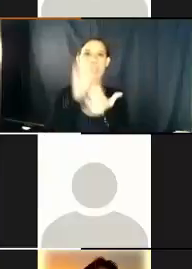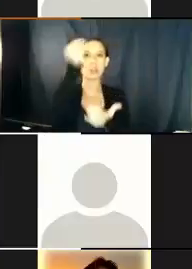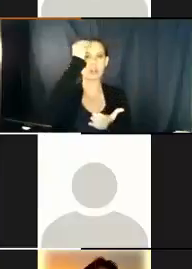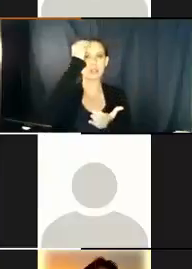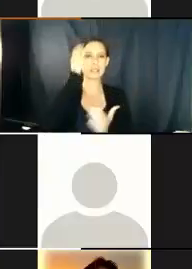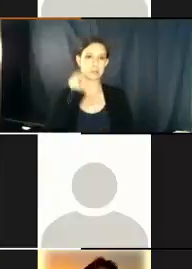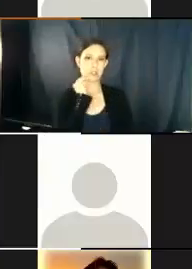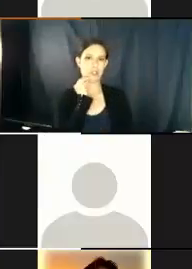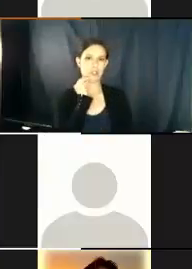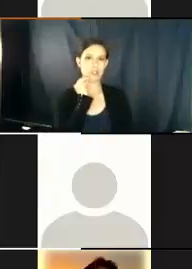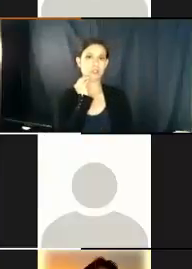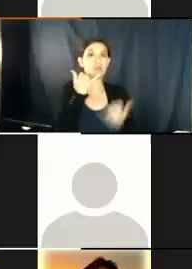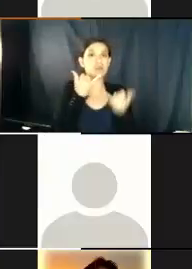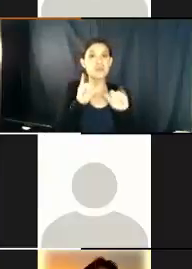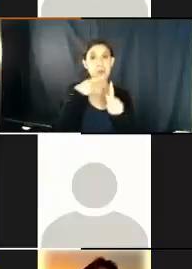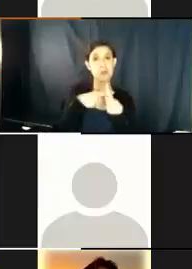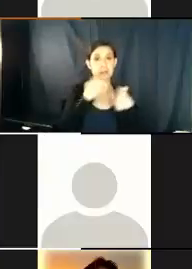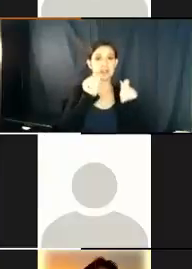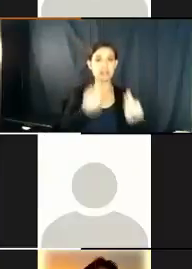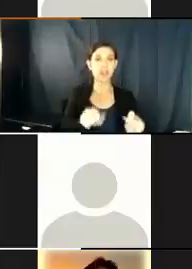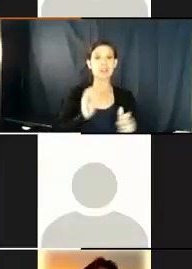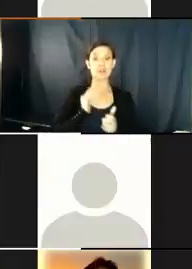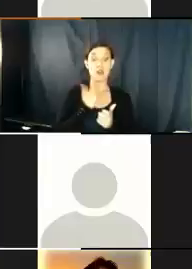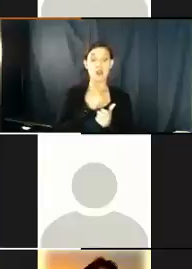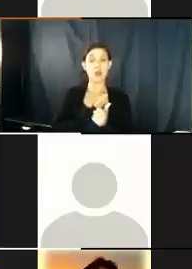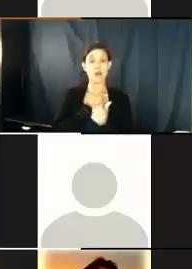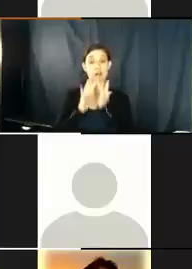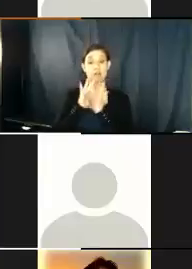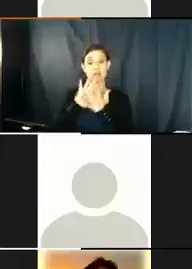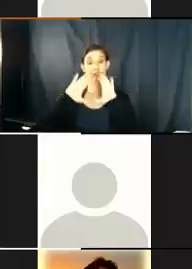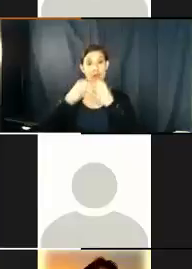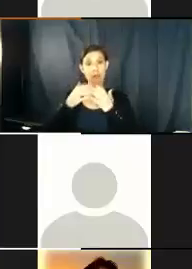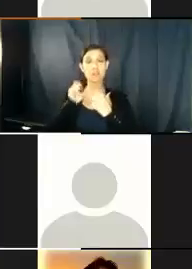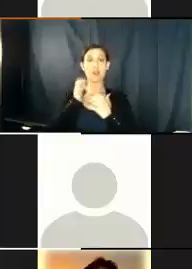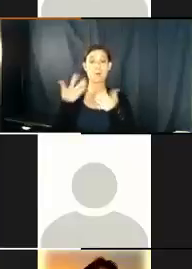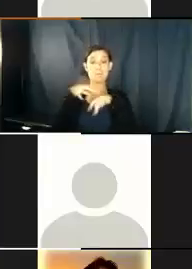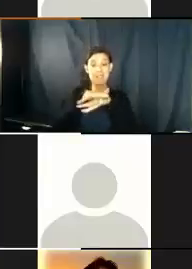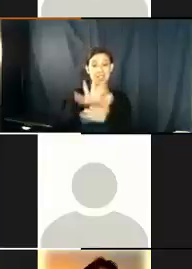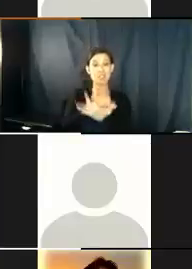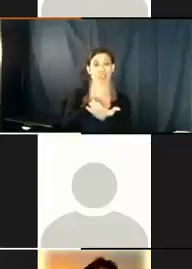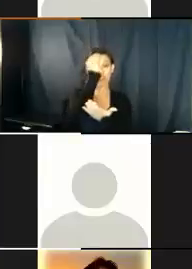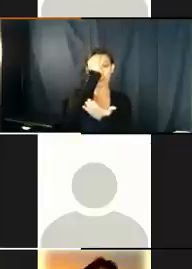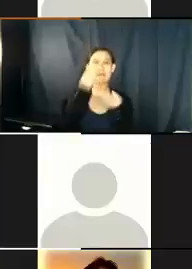experience. So we want to set up our online courses or our blended learning courses in a way that we allow for voice and choice.